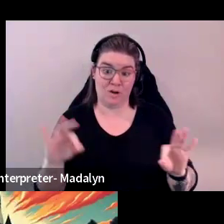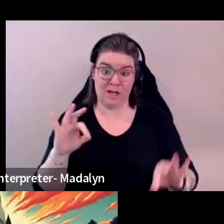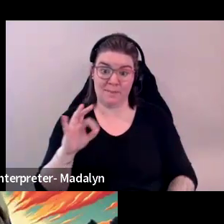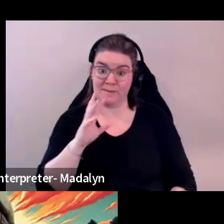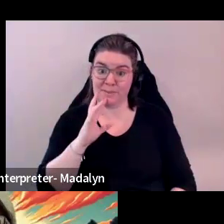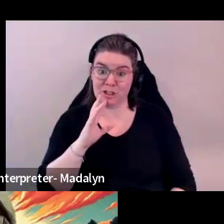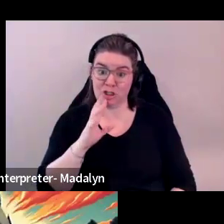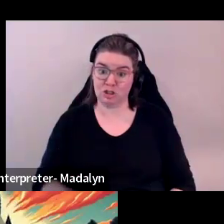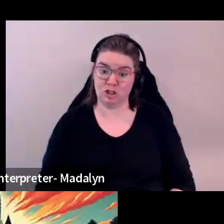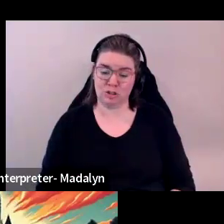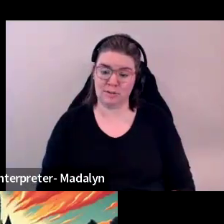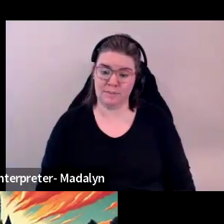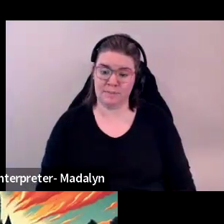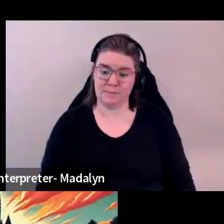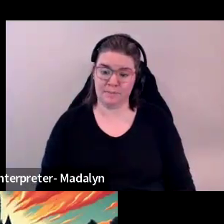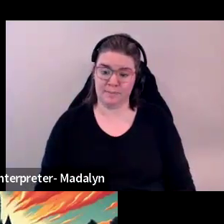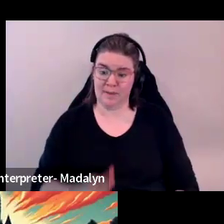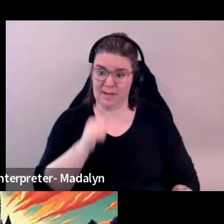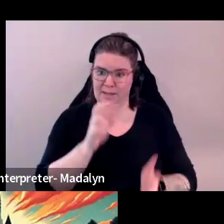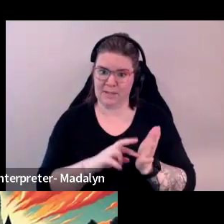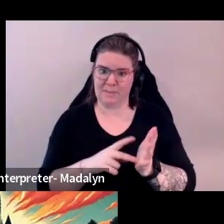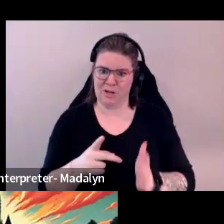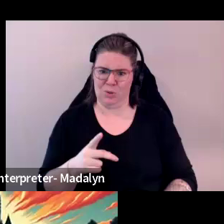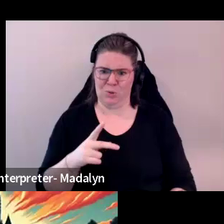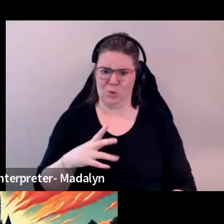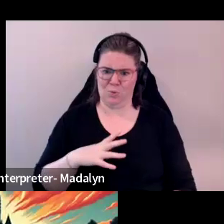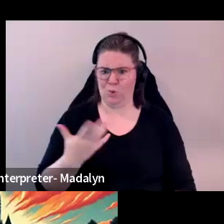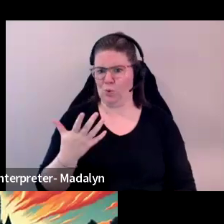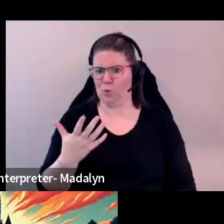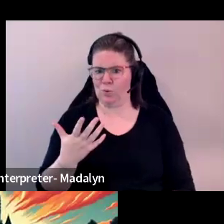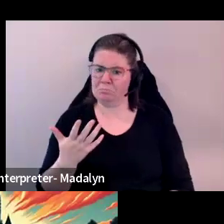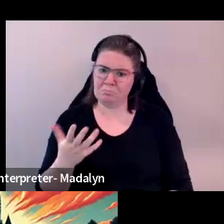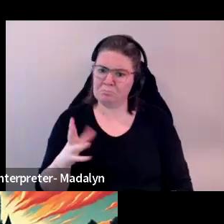Brooke Wilson (she/her): that. That doesn't mean that you're being Brooke Wilson (she/her): rude or unneice. So I think that.